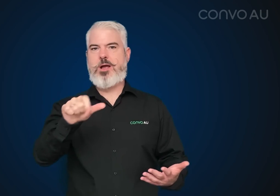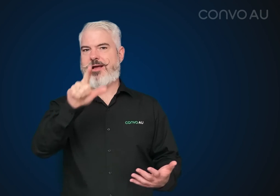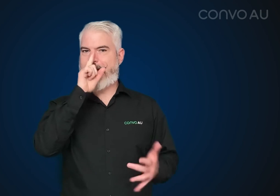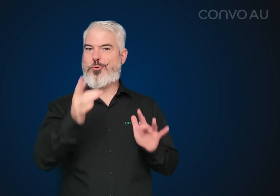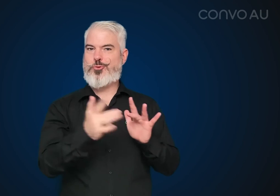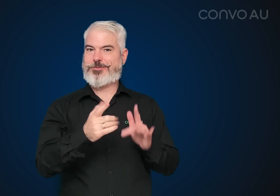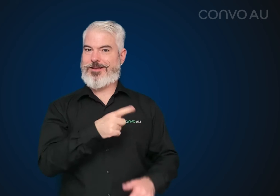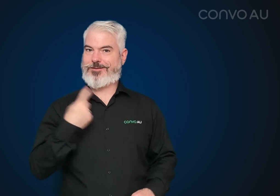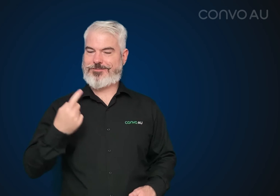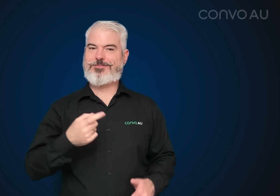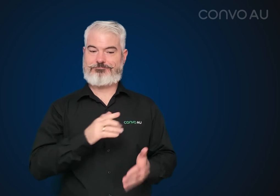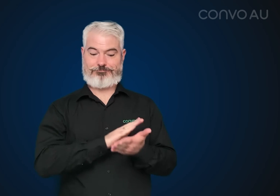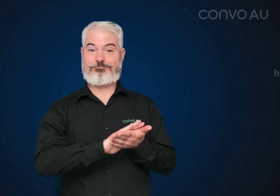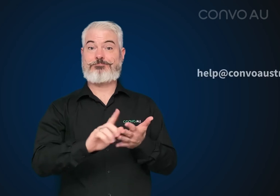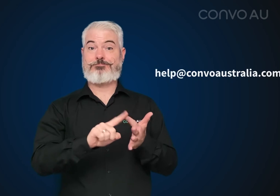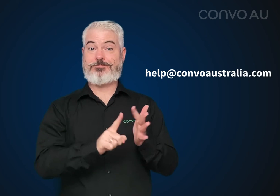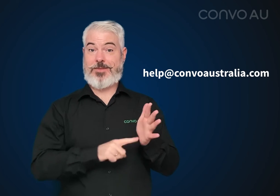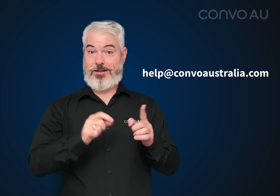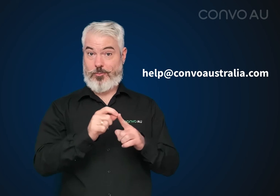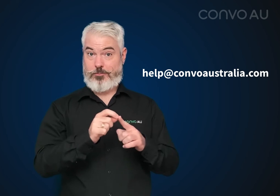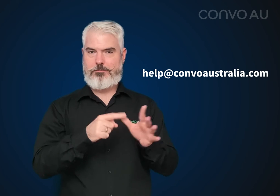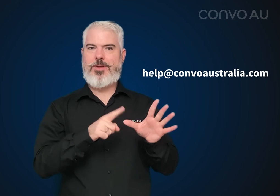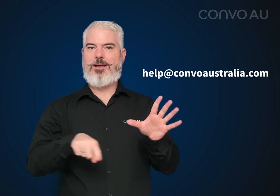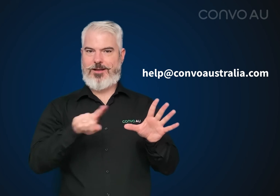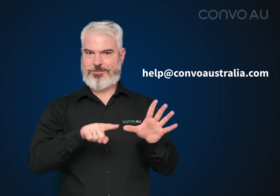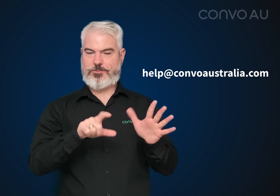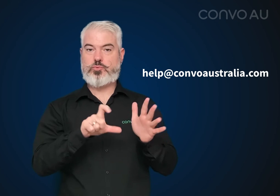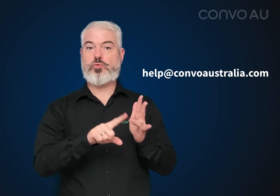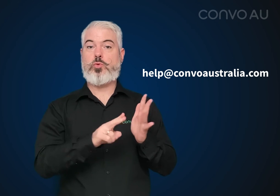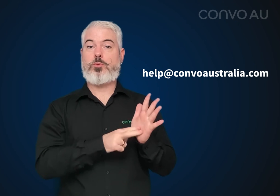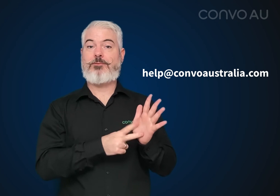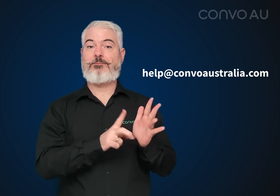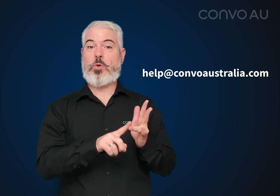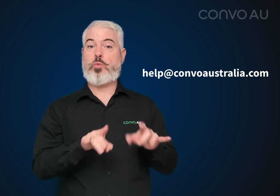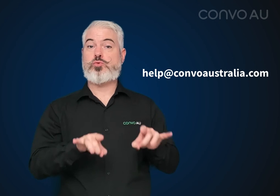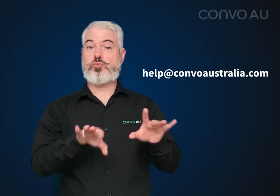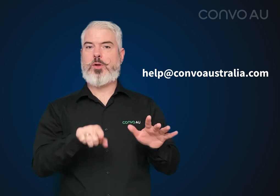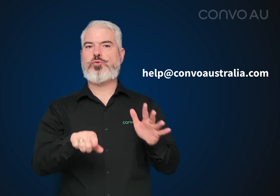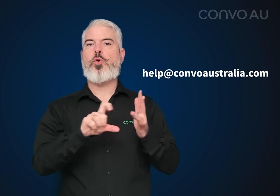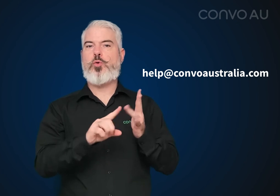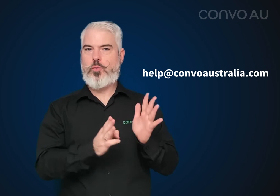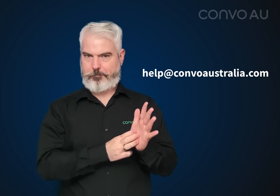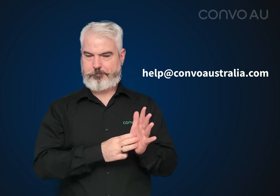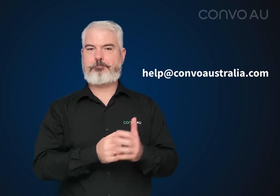please email us at help@convoaustralia.com